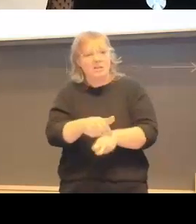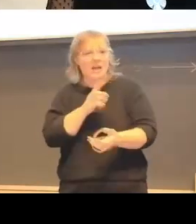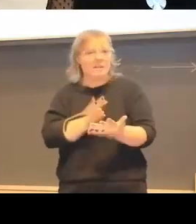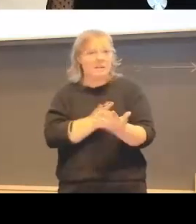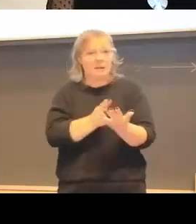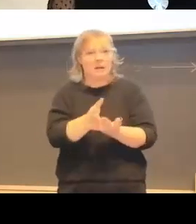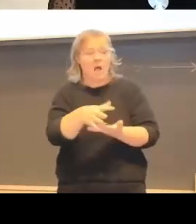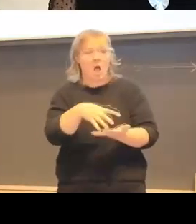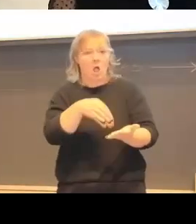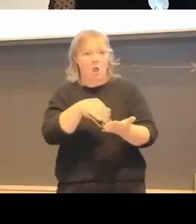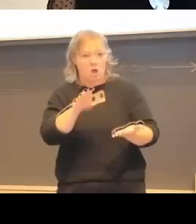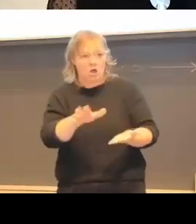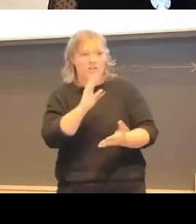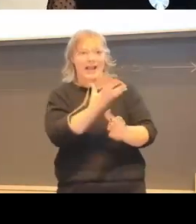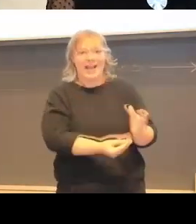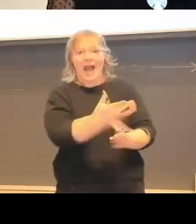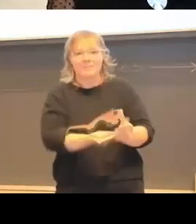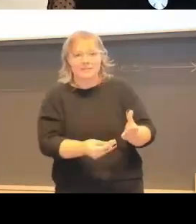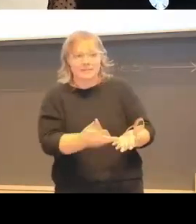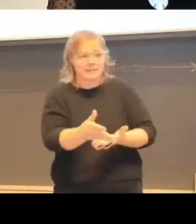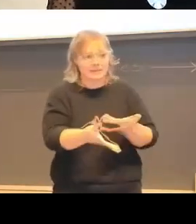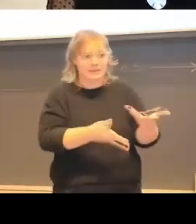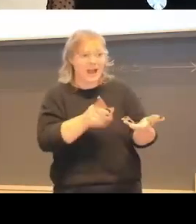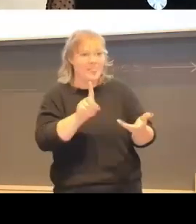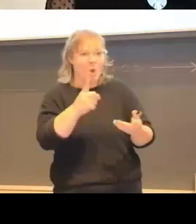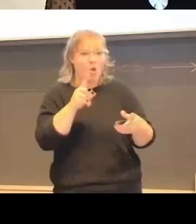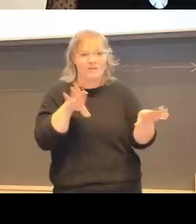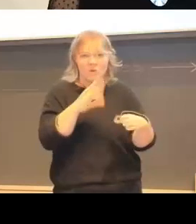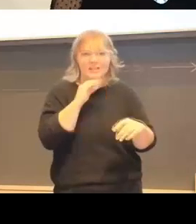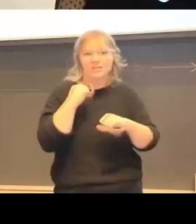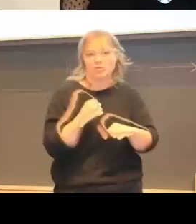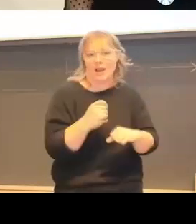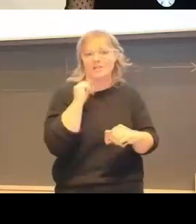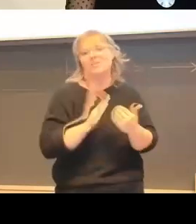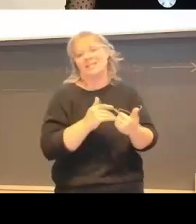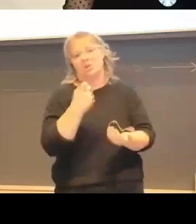deficiencies or gaps and that they only focused in on straints because it was easier to talk about